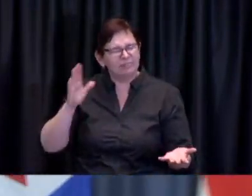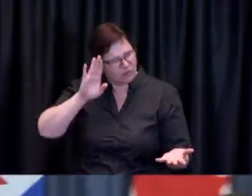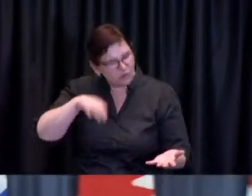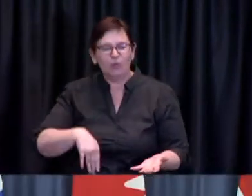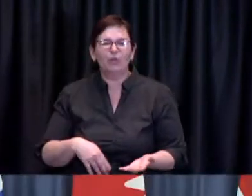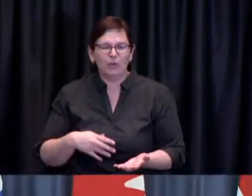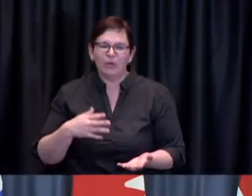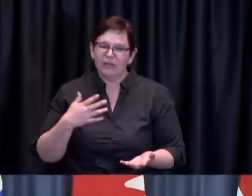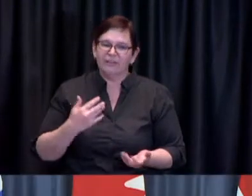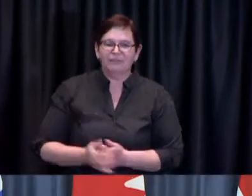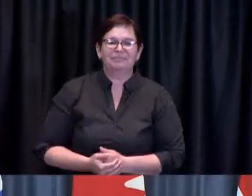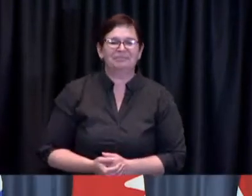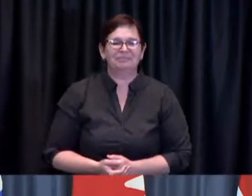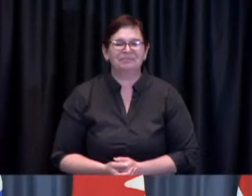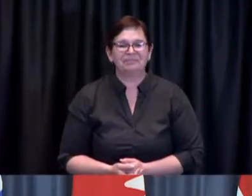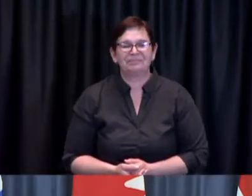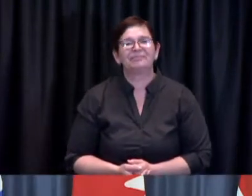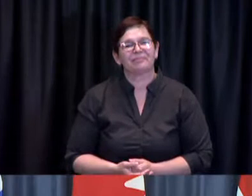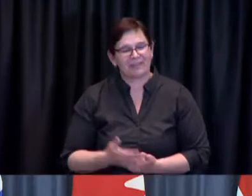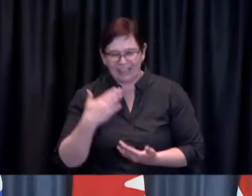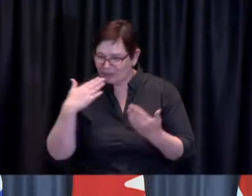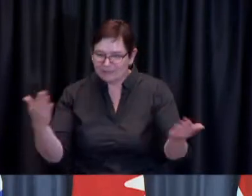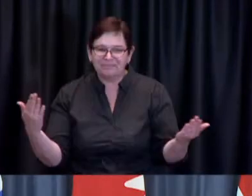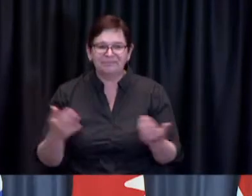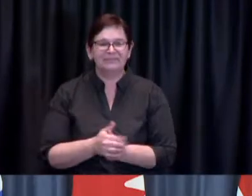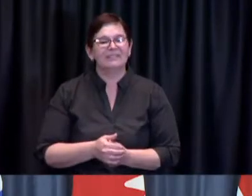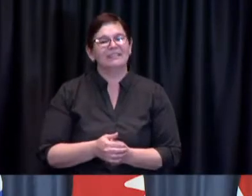thanks for the question Chris thank you all for joining us that concludes today's briefing